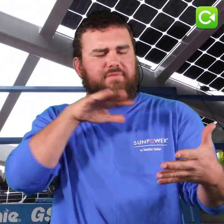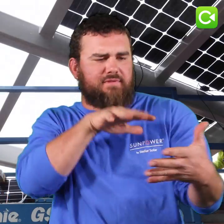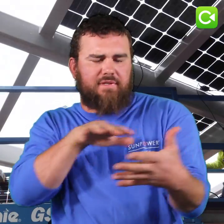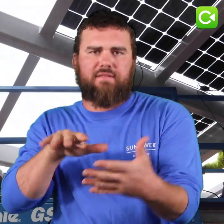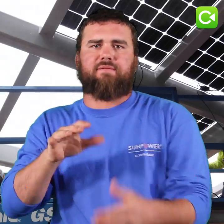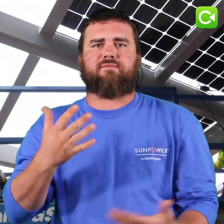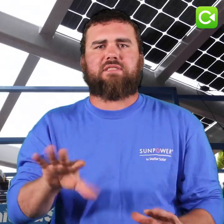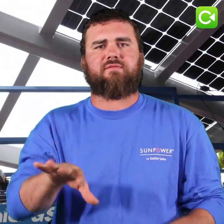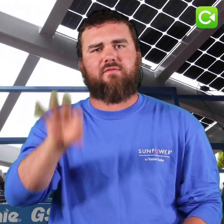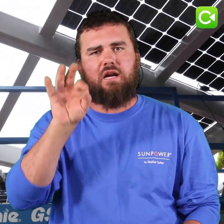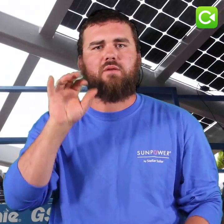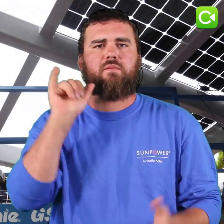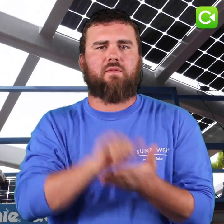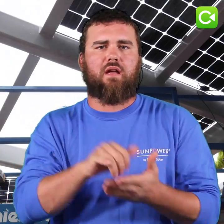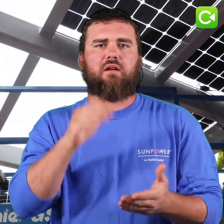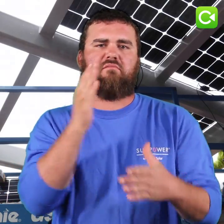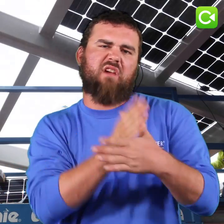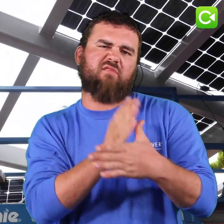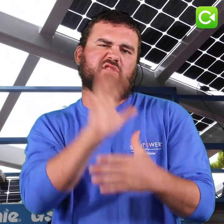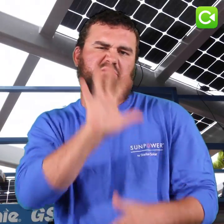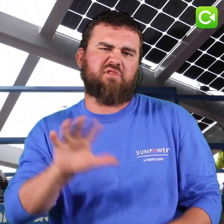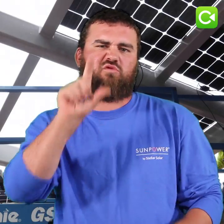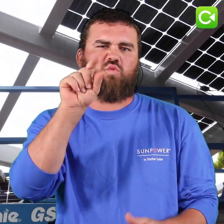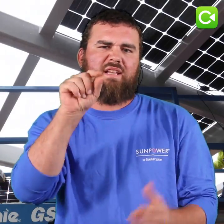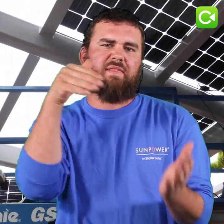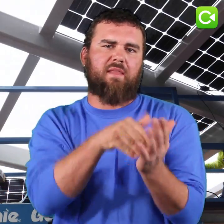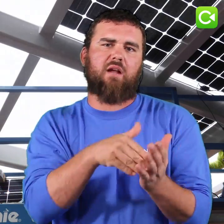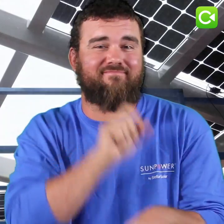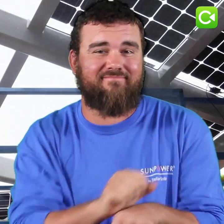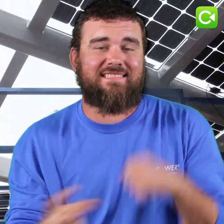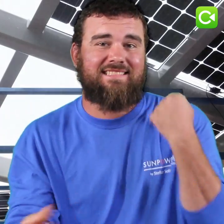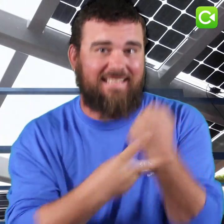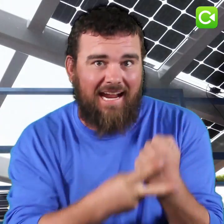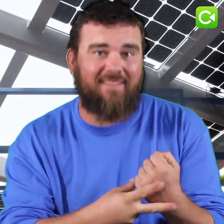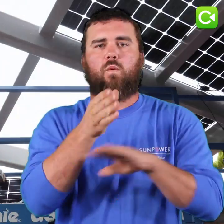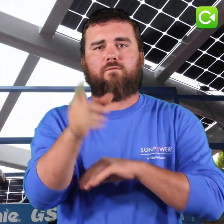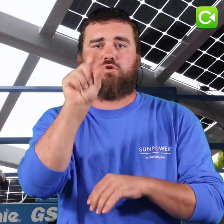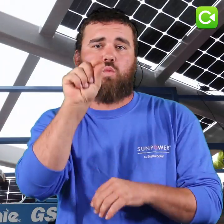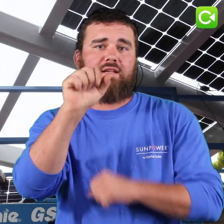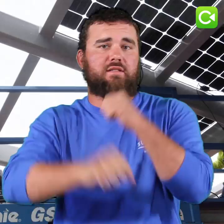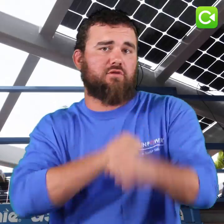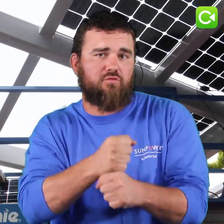Studies have found that on average about $20,000 actually saved over 20 years.